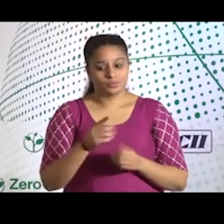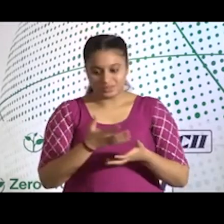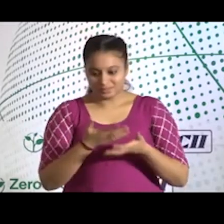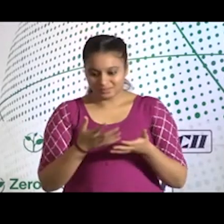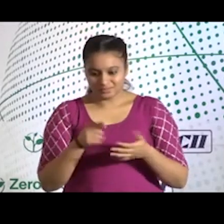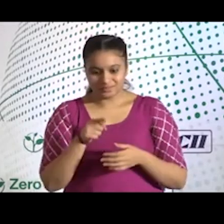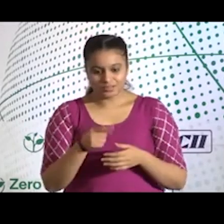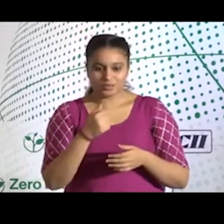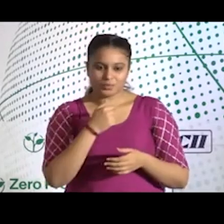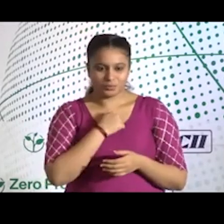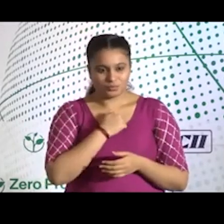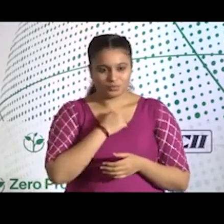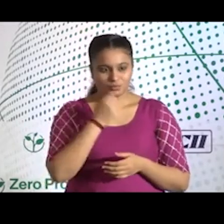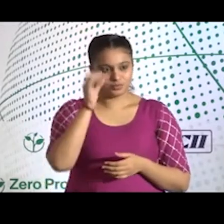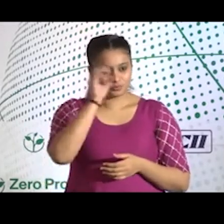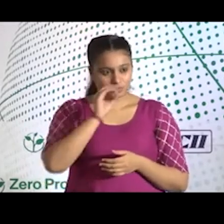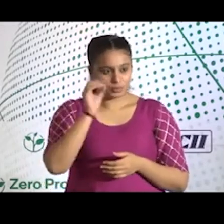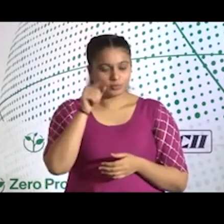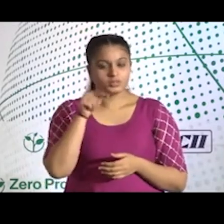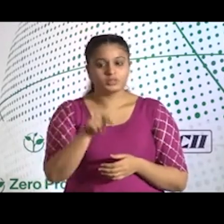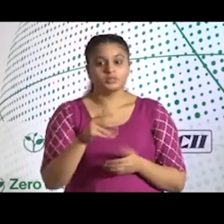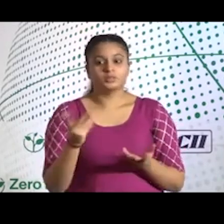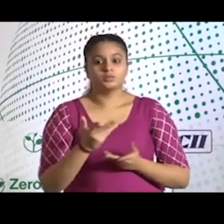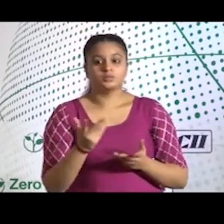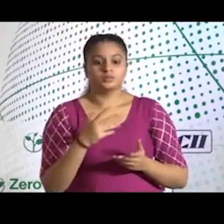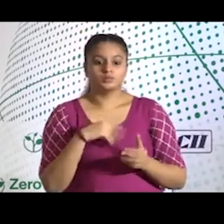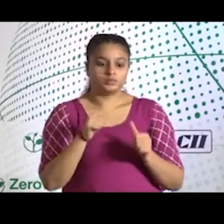in my opinion, is going to be a revolution in accessibility.